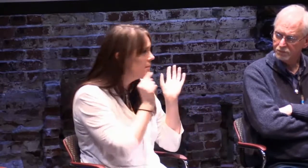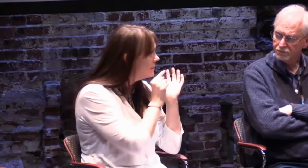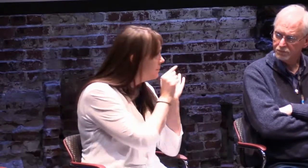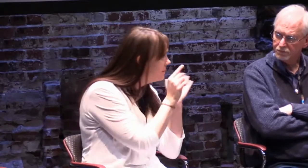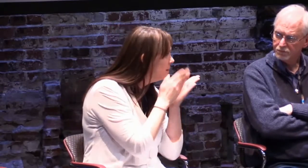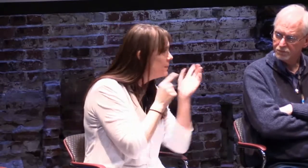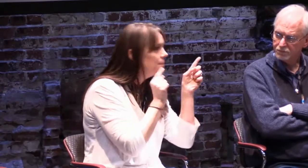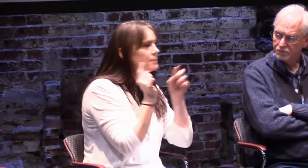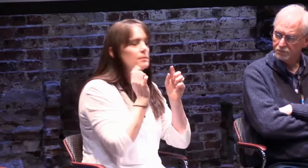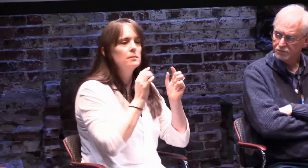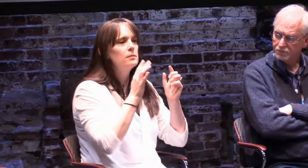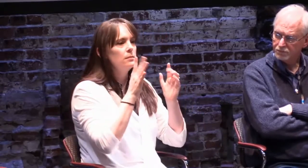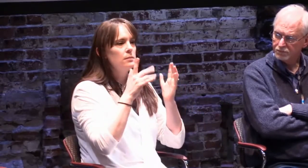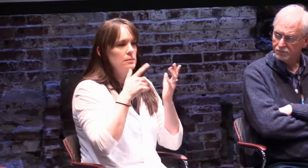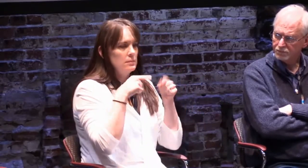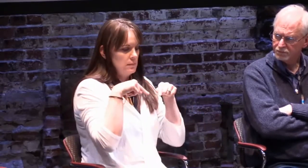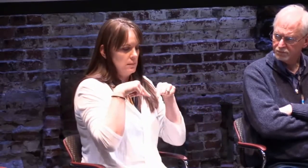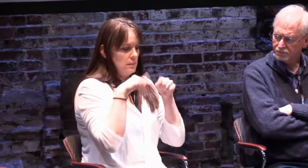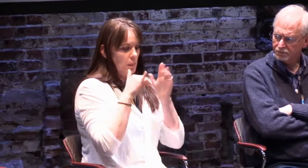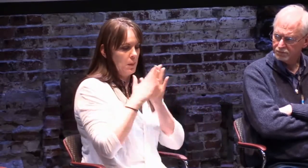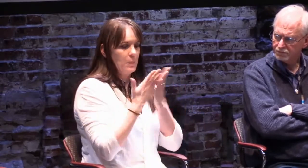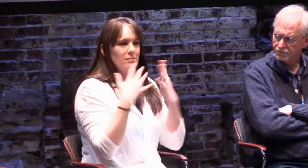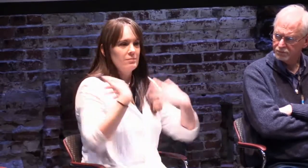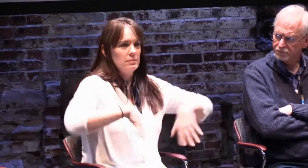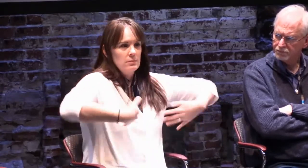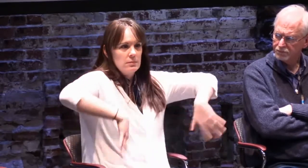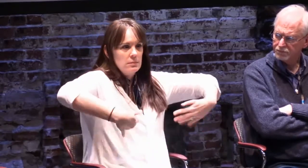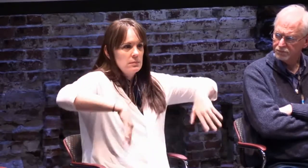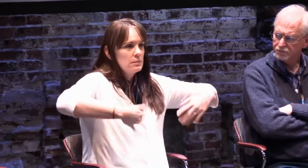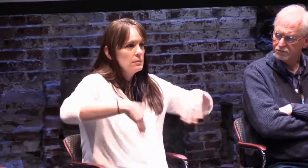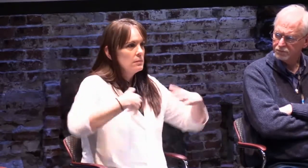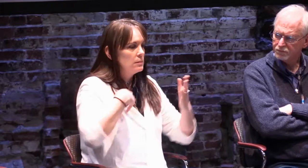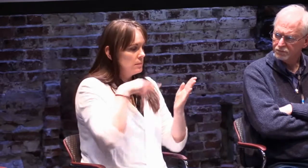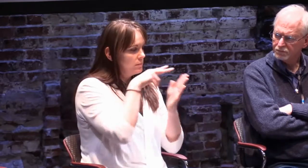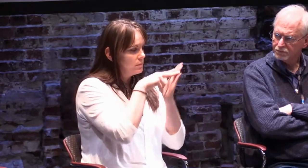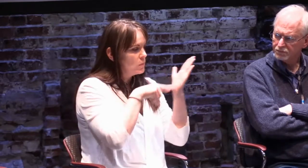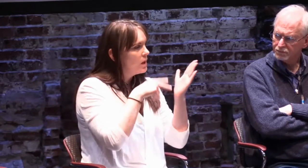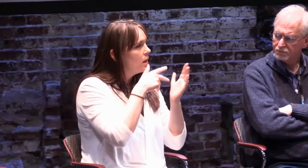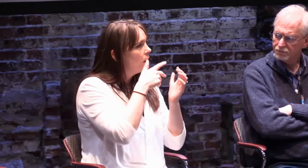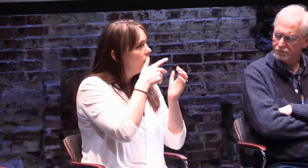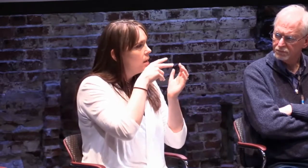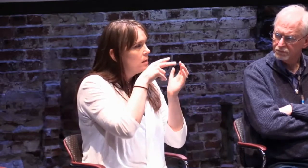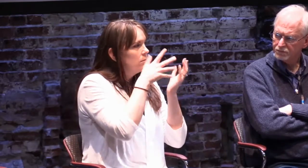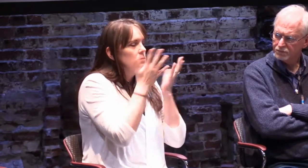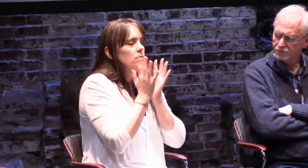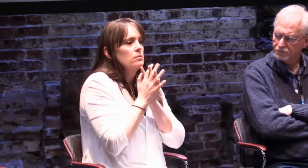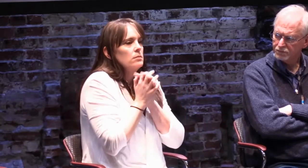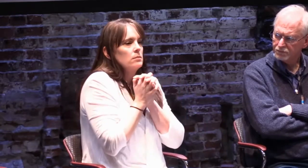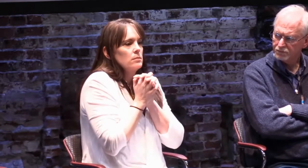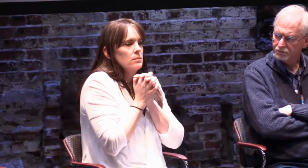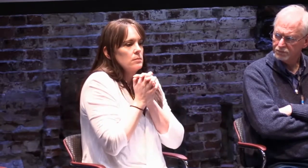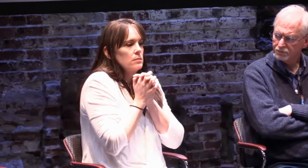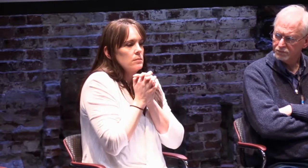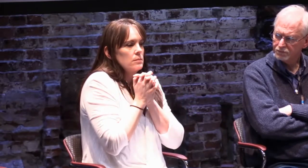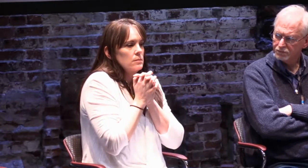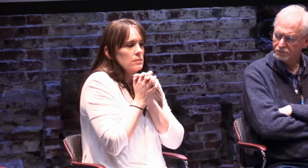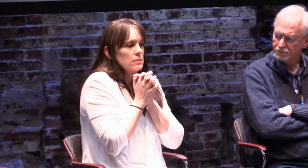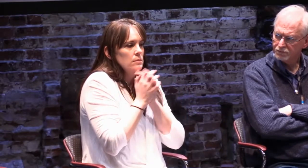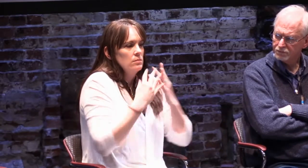Several women here are featured in that book, A Spotlight on Deaf Women. That's an amazing read. What a source.